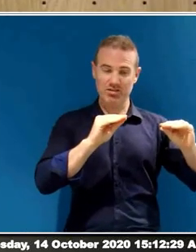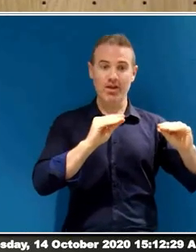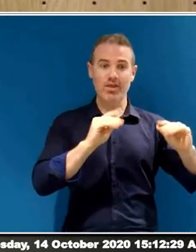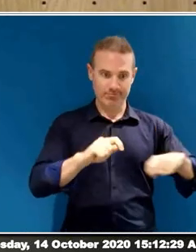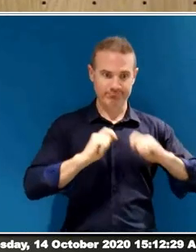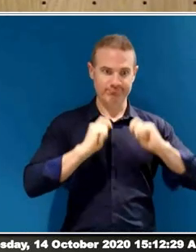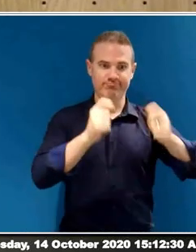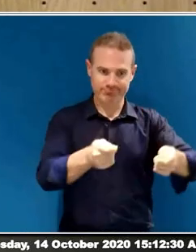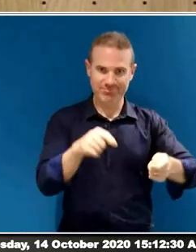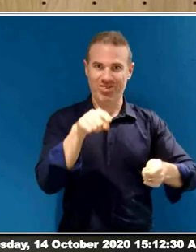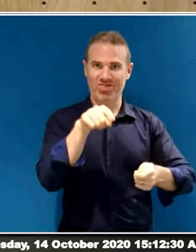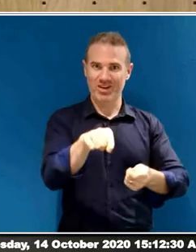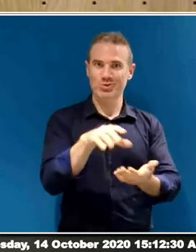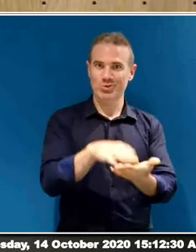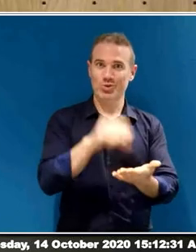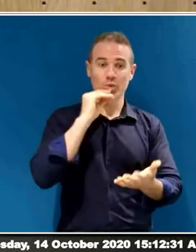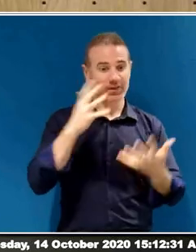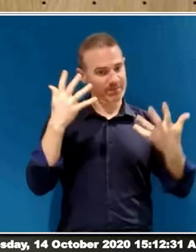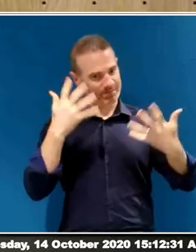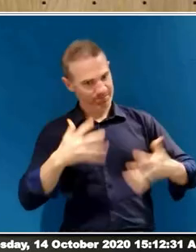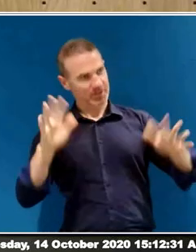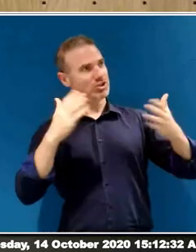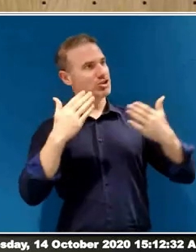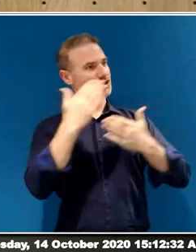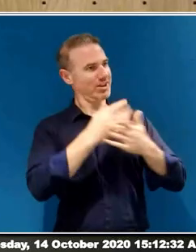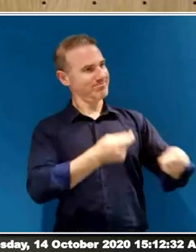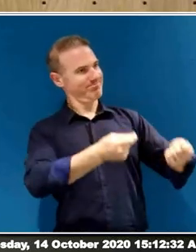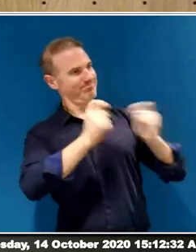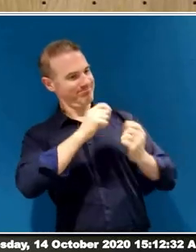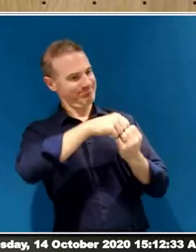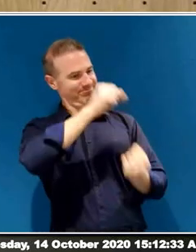their study isn't diminished by the adjustment.